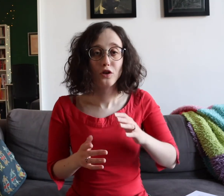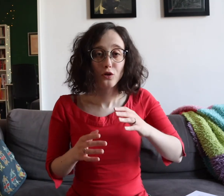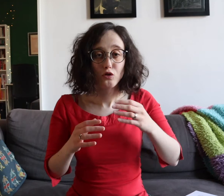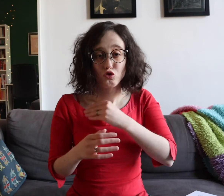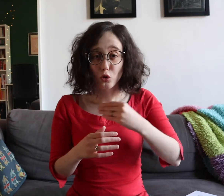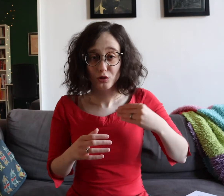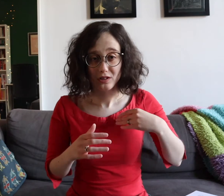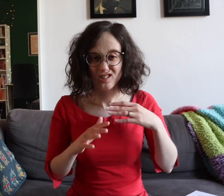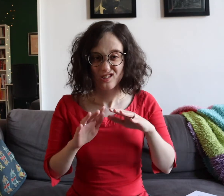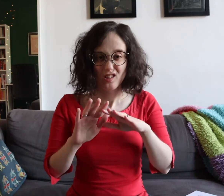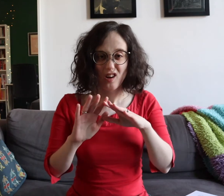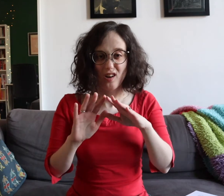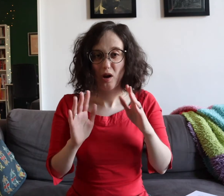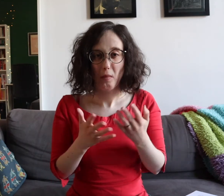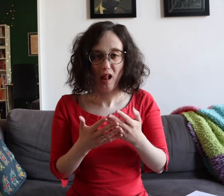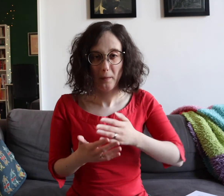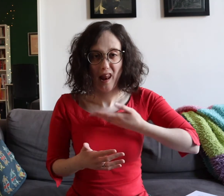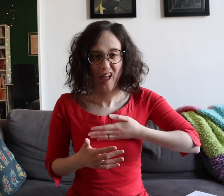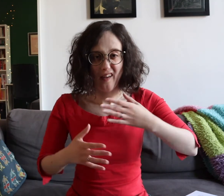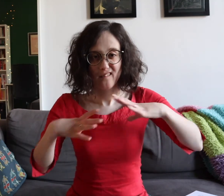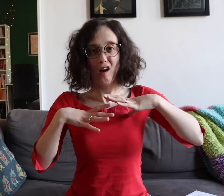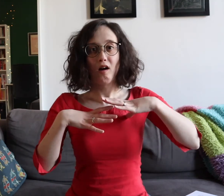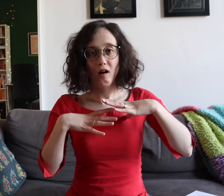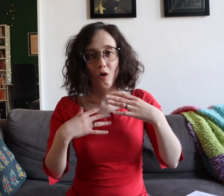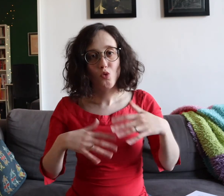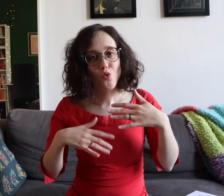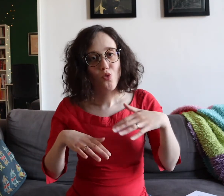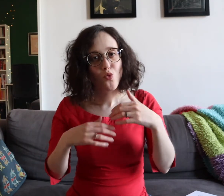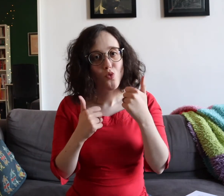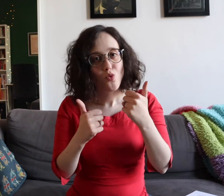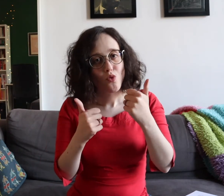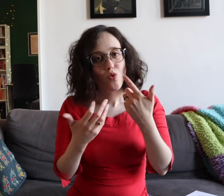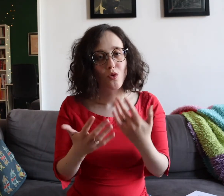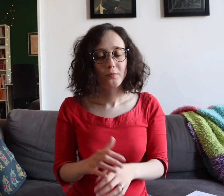My doctors were all pleasantly surprised, they thought it was very positive.